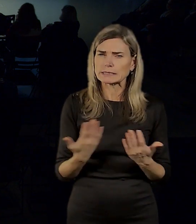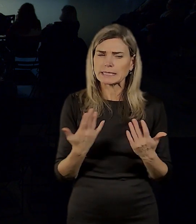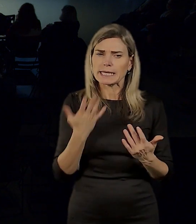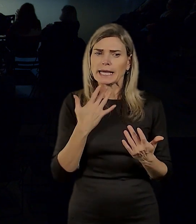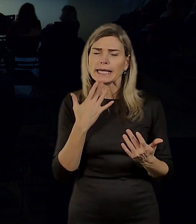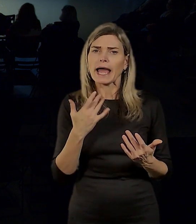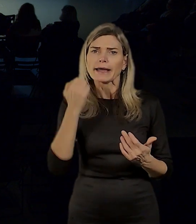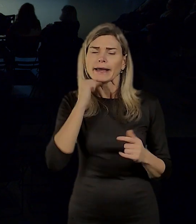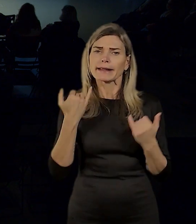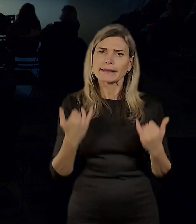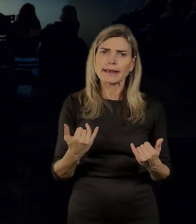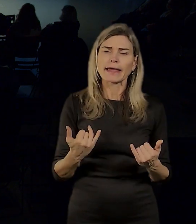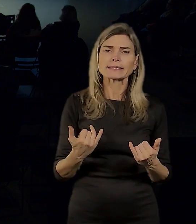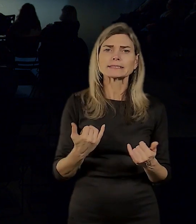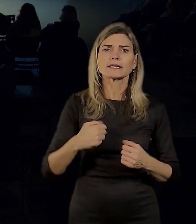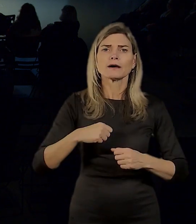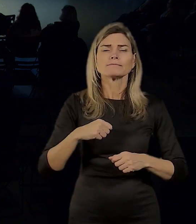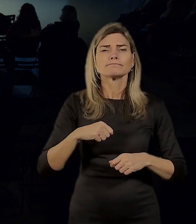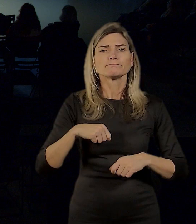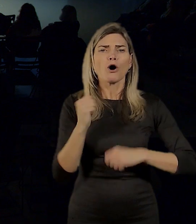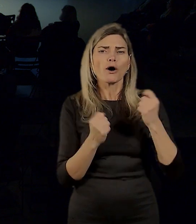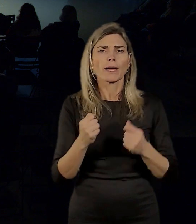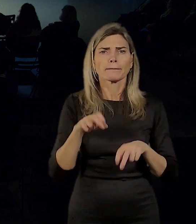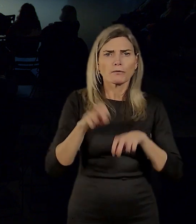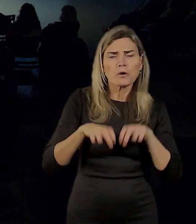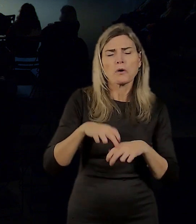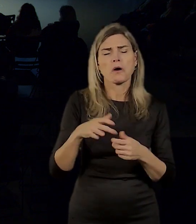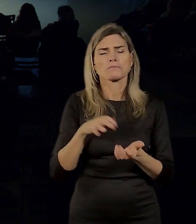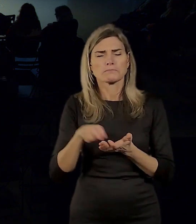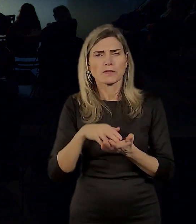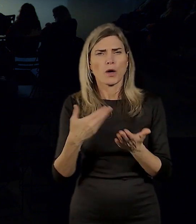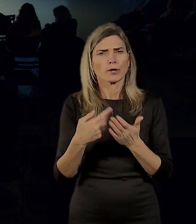The second important reason was to make the Vltava accessible to people.